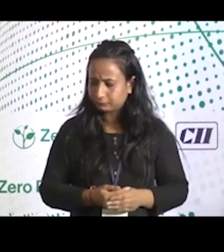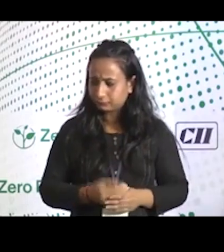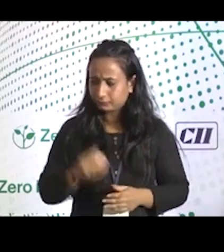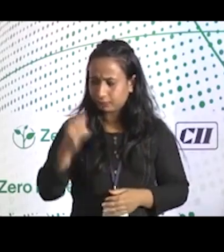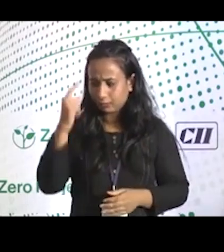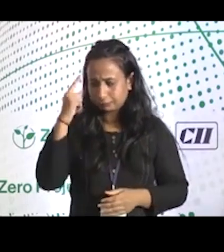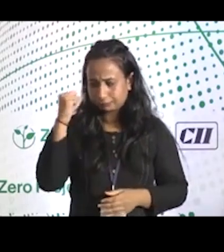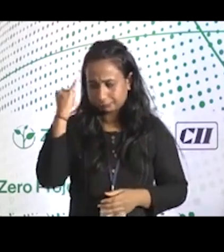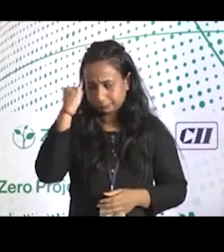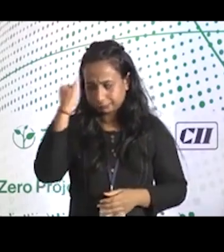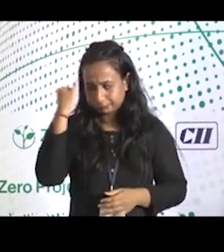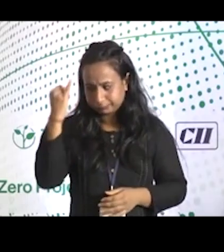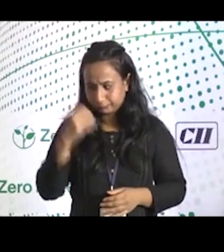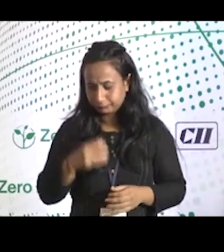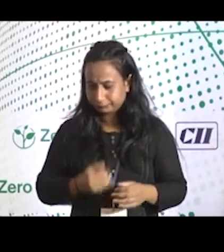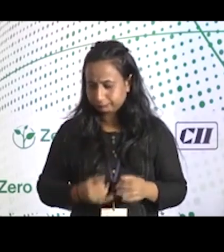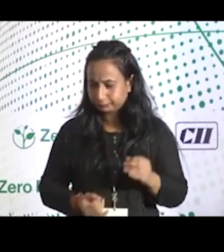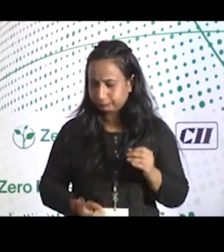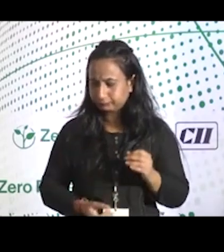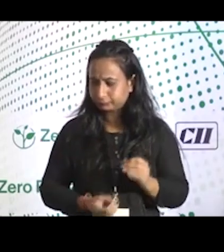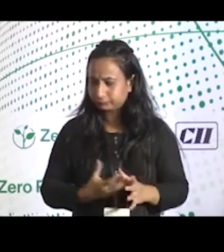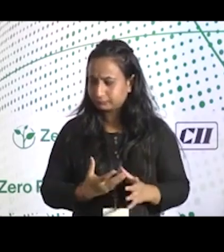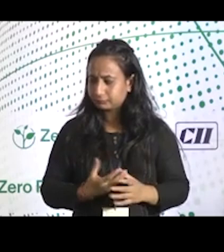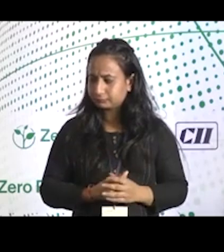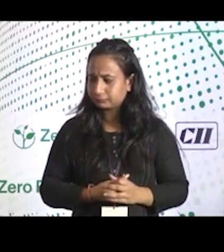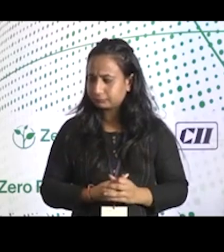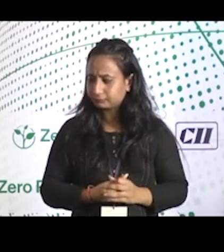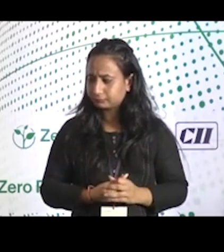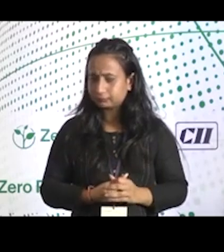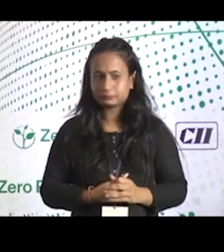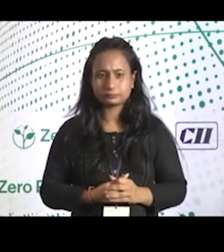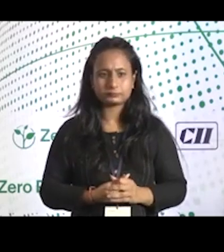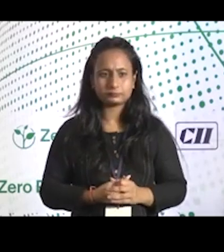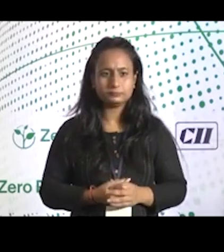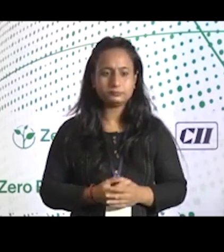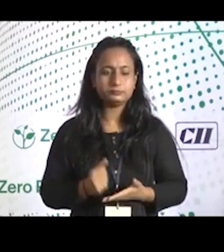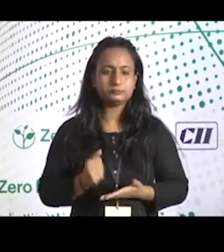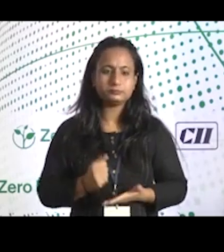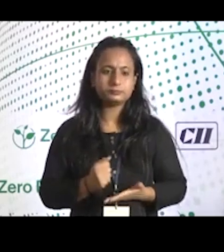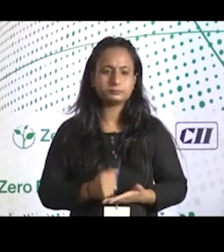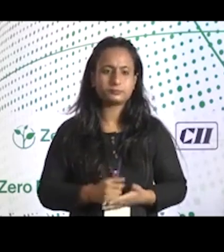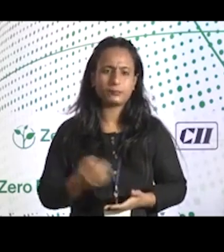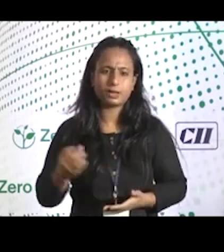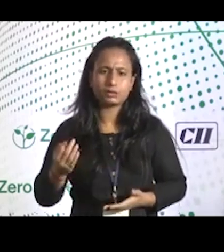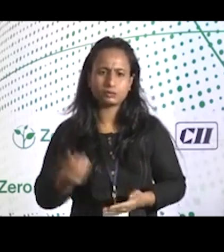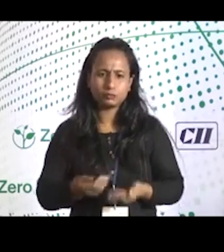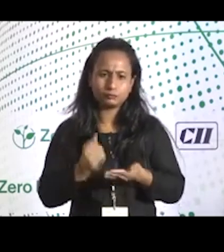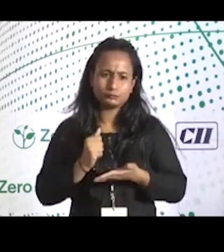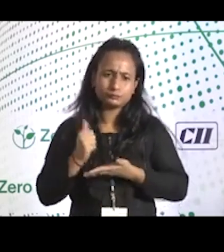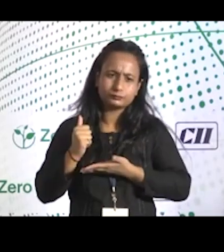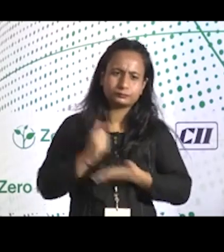At another level, just supporting early entrepreneurs becomes very meaningful. So that's like the first aspect.